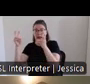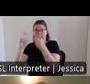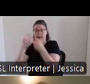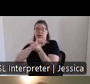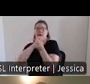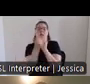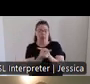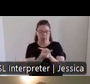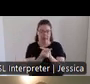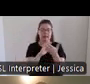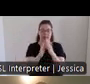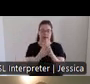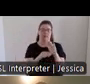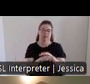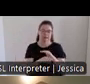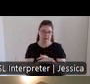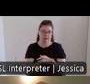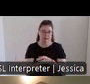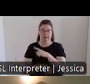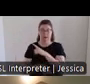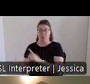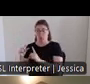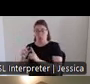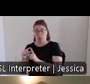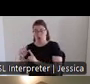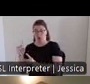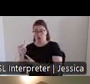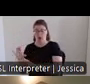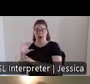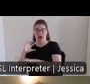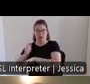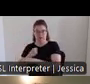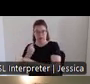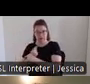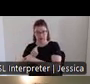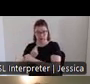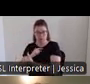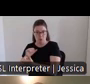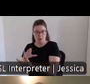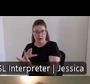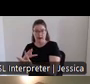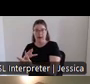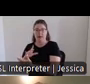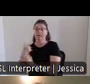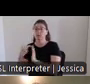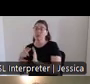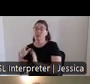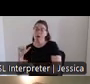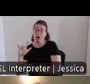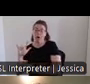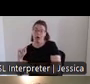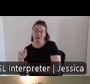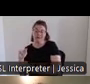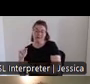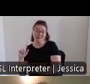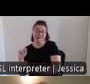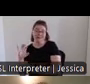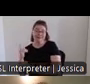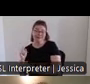You need to prepare your Word document in a certain way for alt text, for example, in order for that alt text to transfer over.